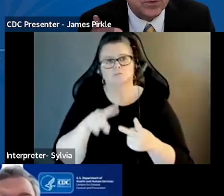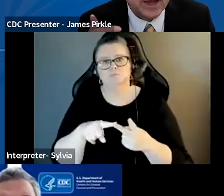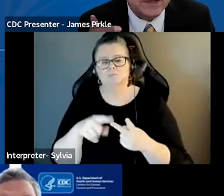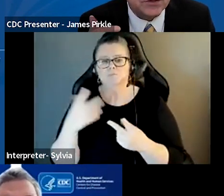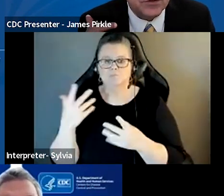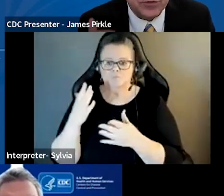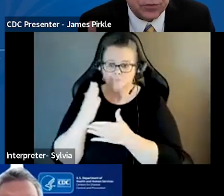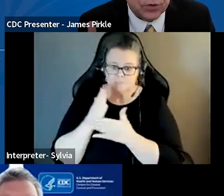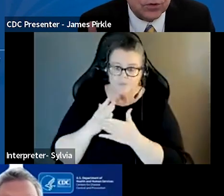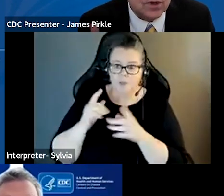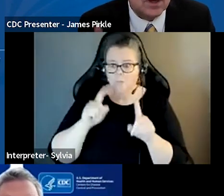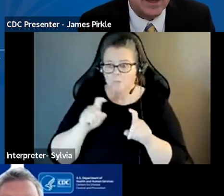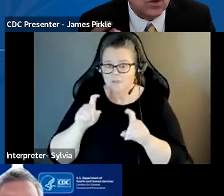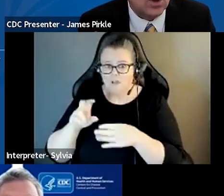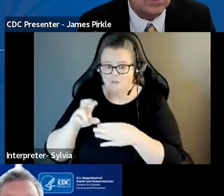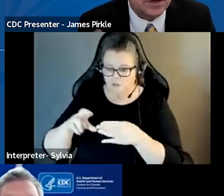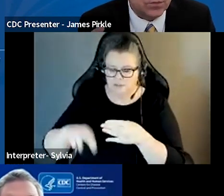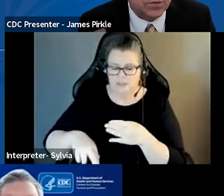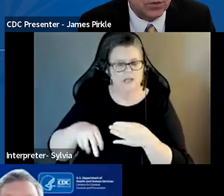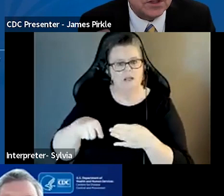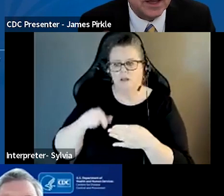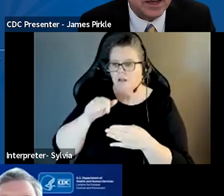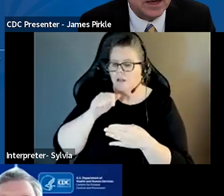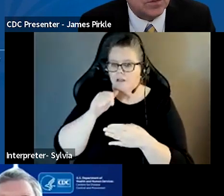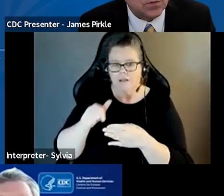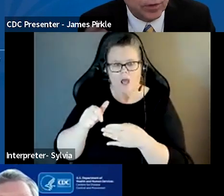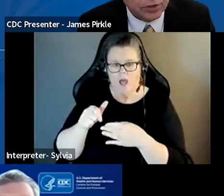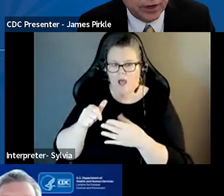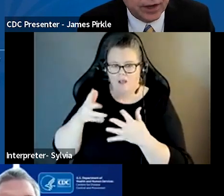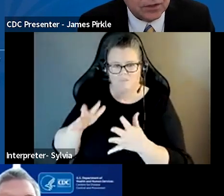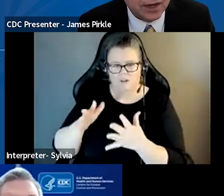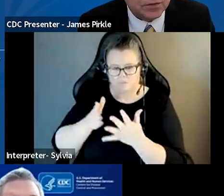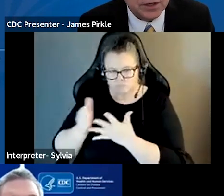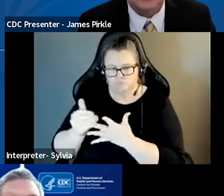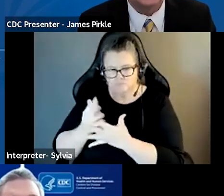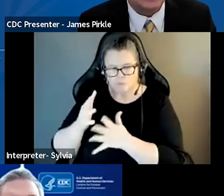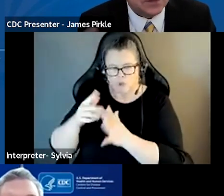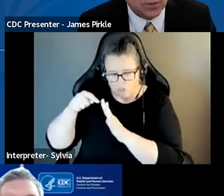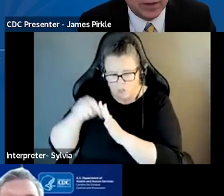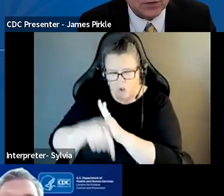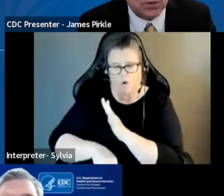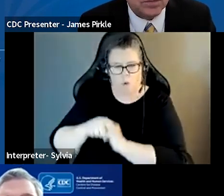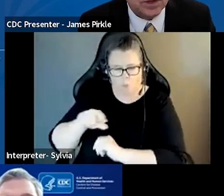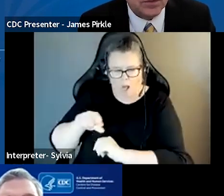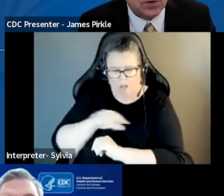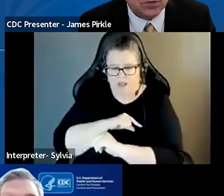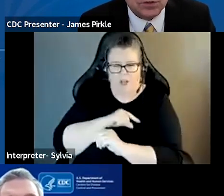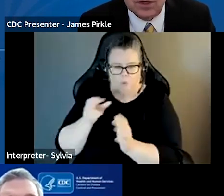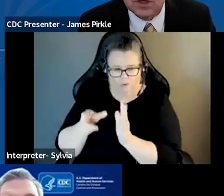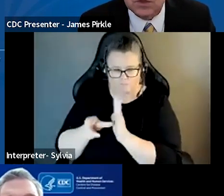through as thorough a quality review as they need before they're shared outside of CDC. That's why that's one of the other goals.